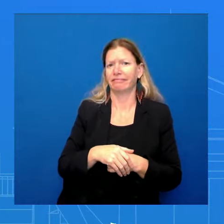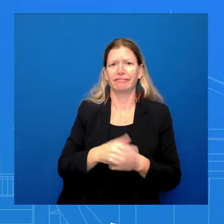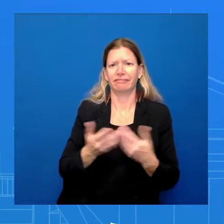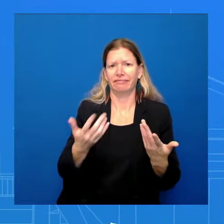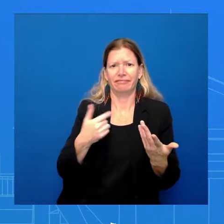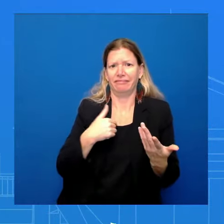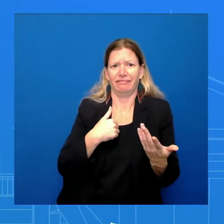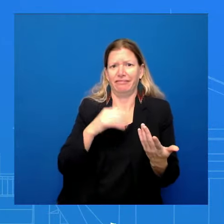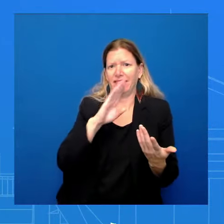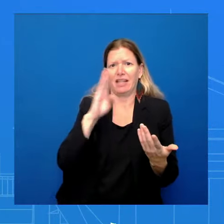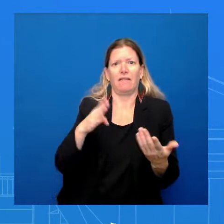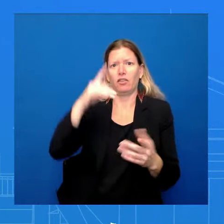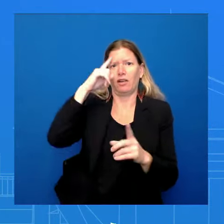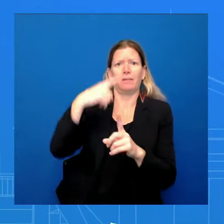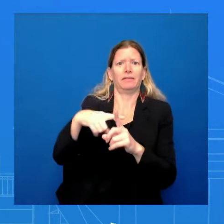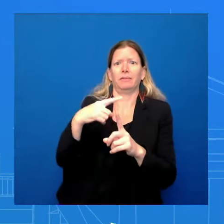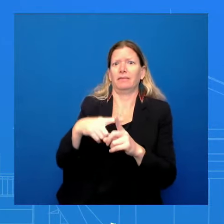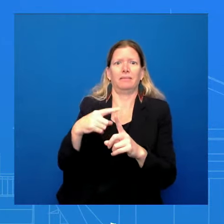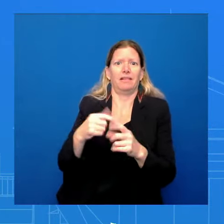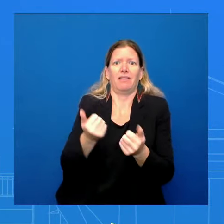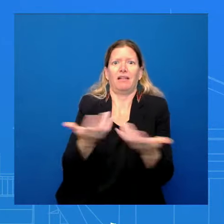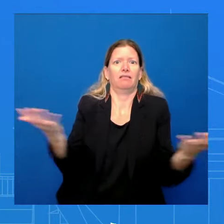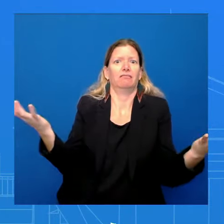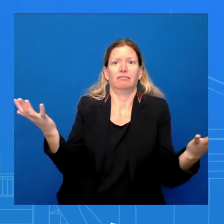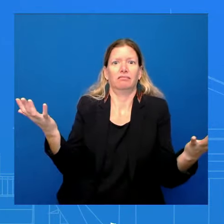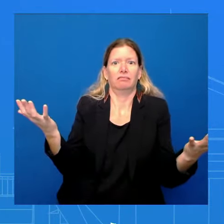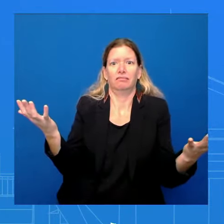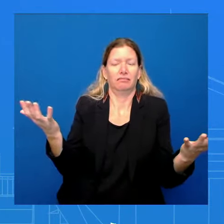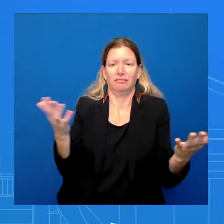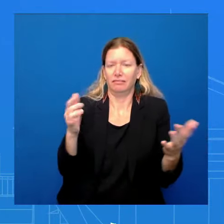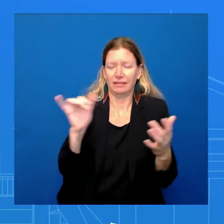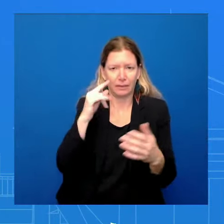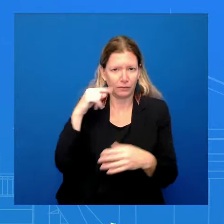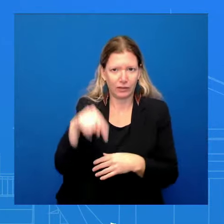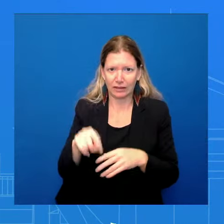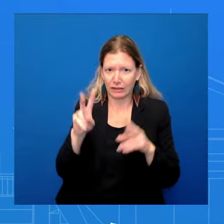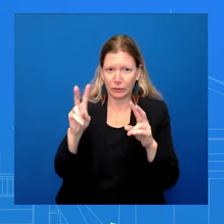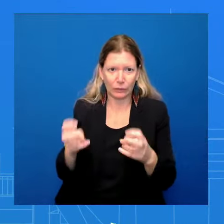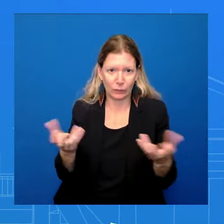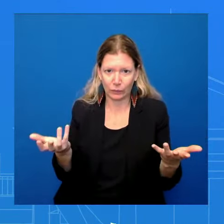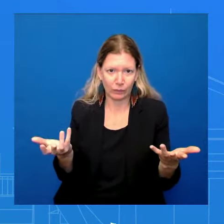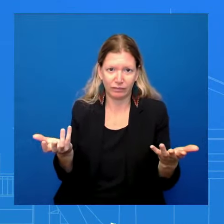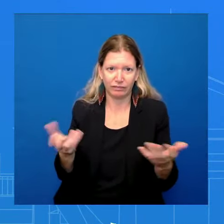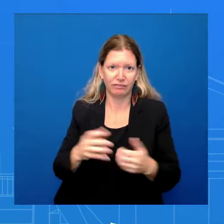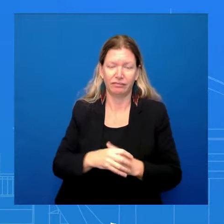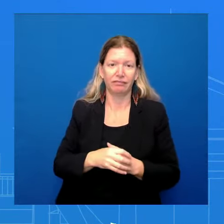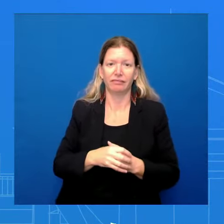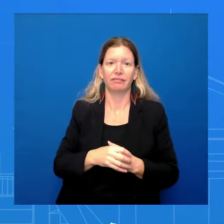But, no -- look -- The Press: We're worried about you, Jake. The Press: Yeah. Mr. Sullivan: Thank you.